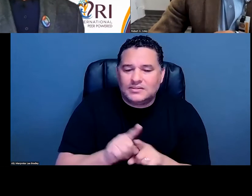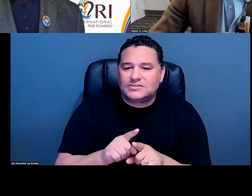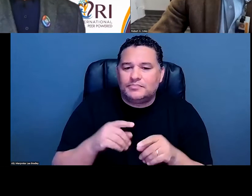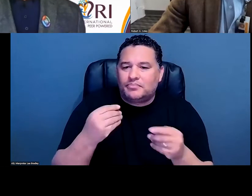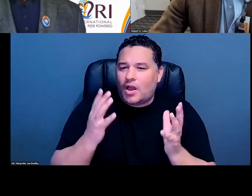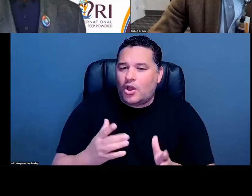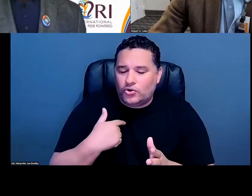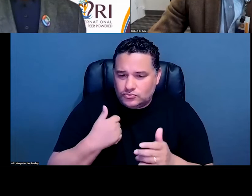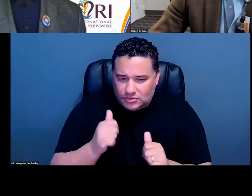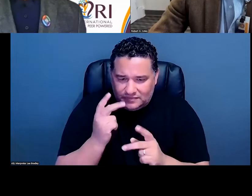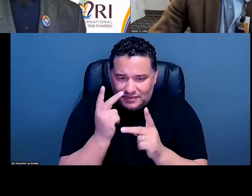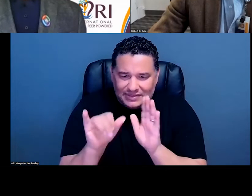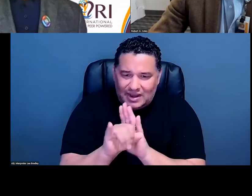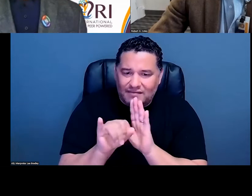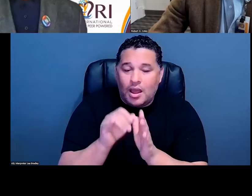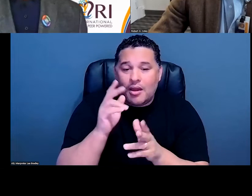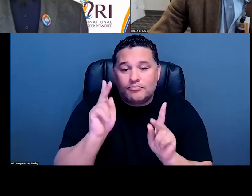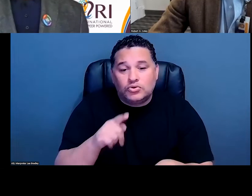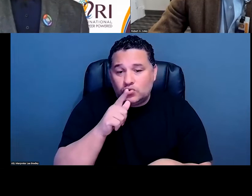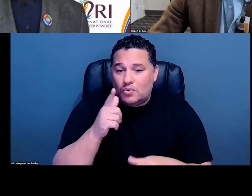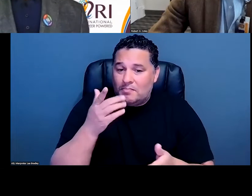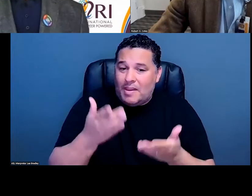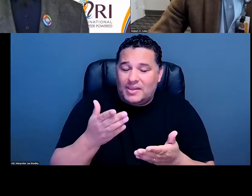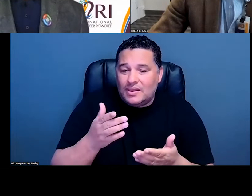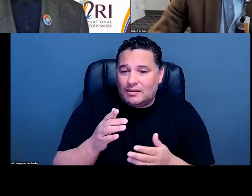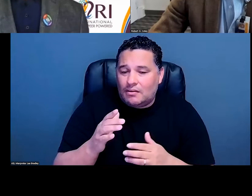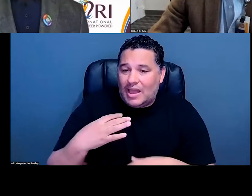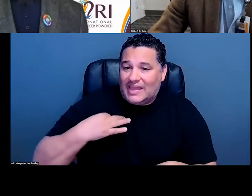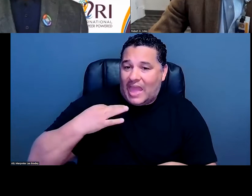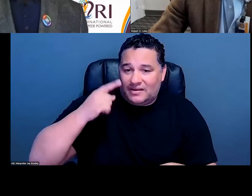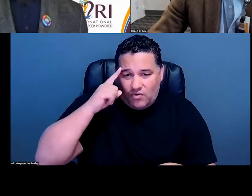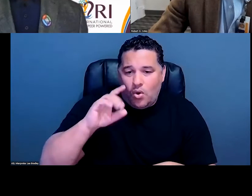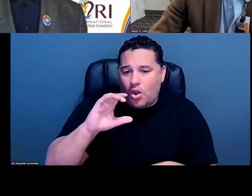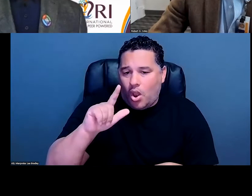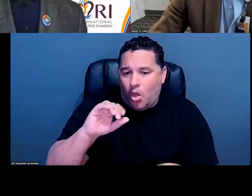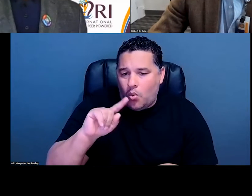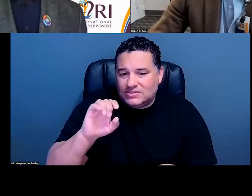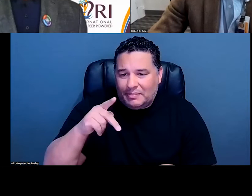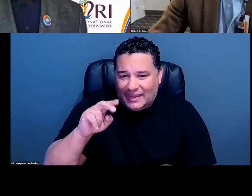, ROB, APPRECIATE YOU GOING THROUGH ALL THAT. AS PROVIDER, IDENTIFY SOME